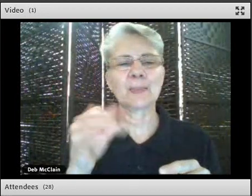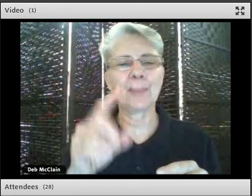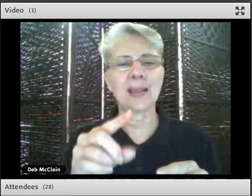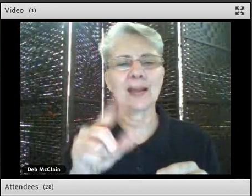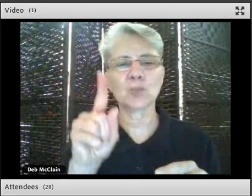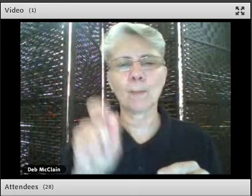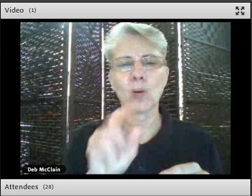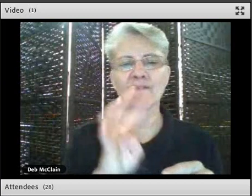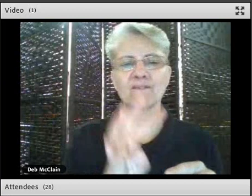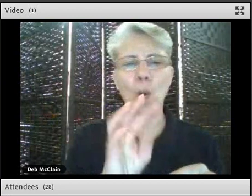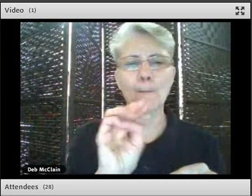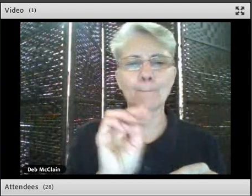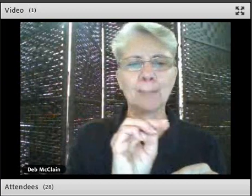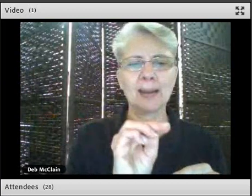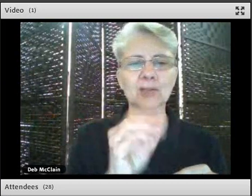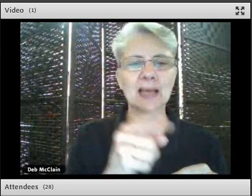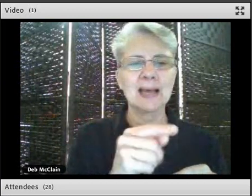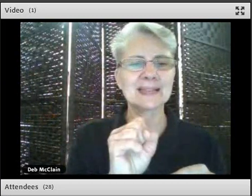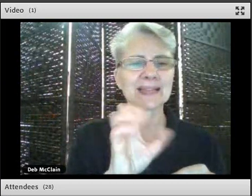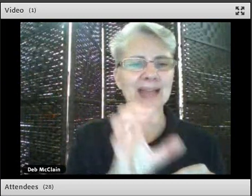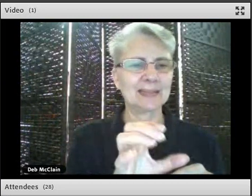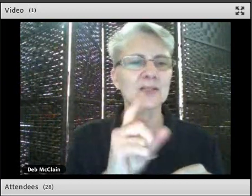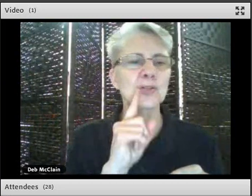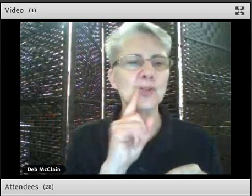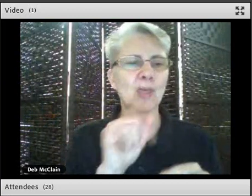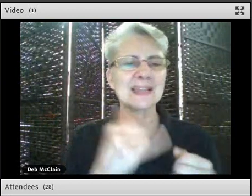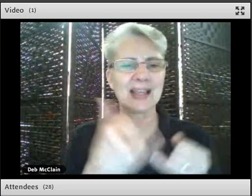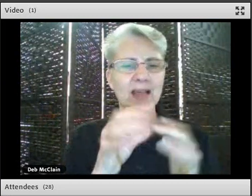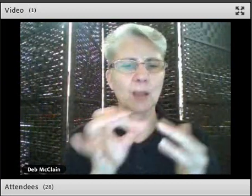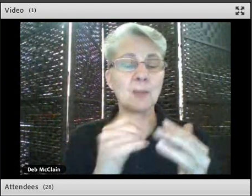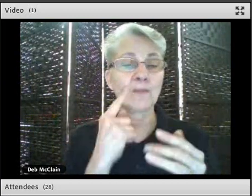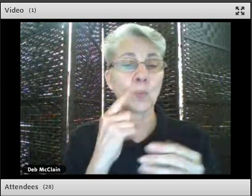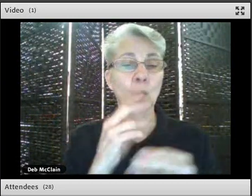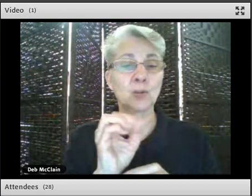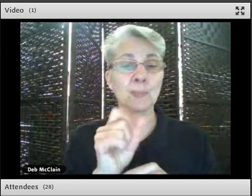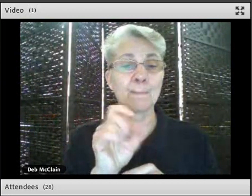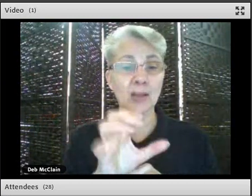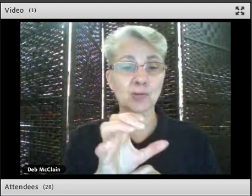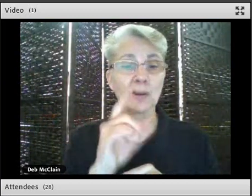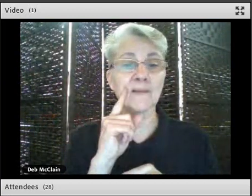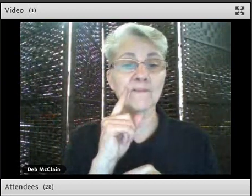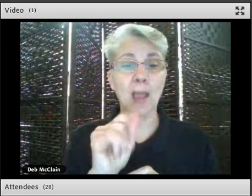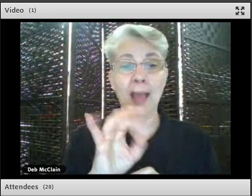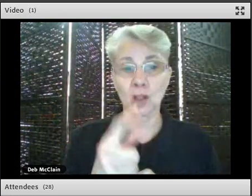your audiocassettes, those are 4.75 centimeters per second.